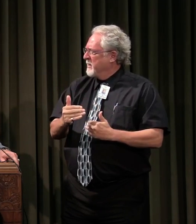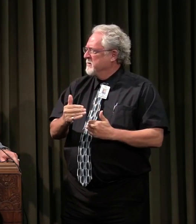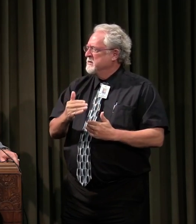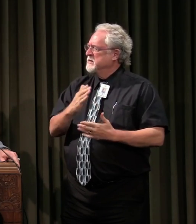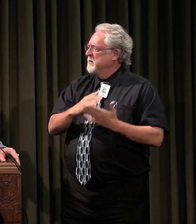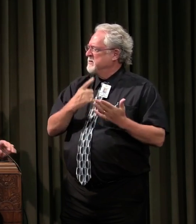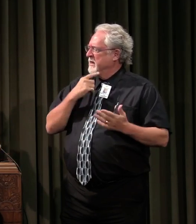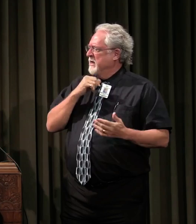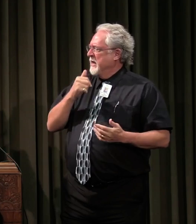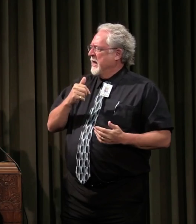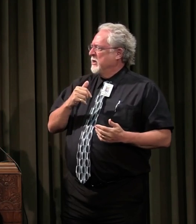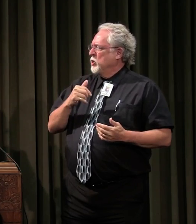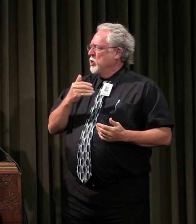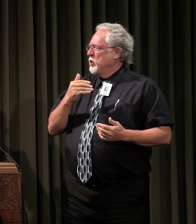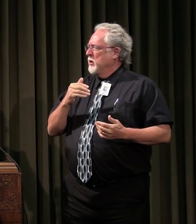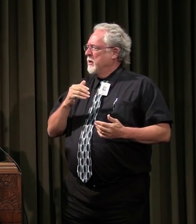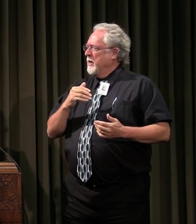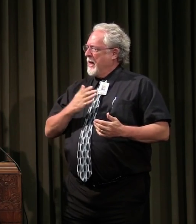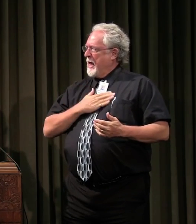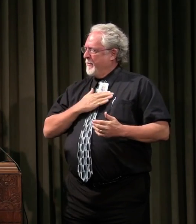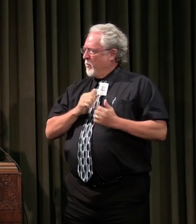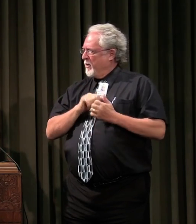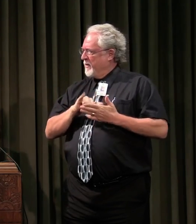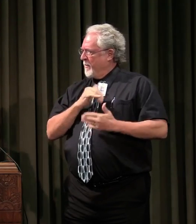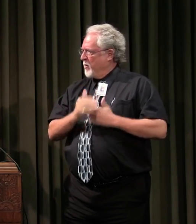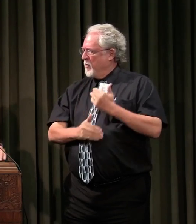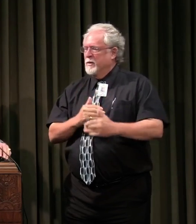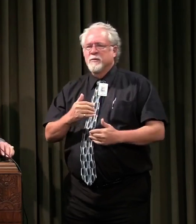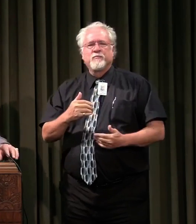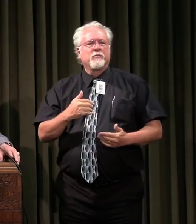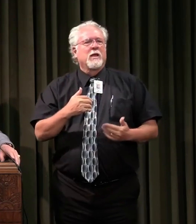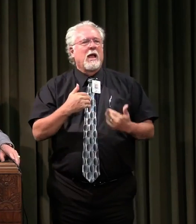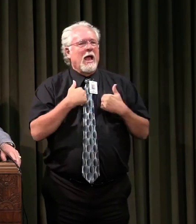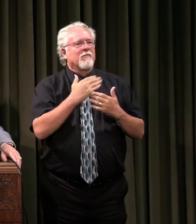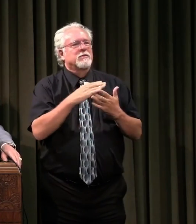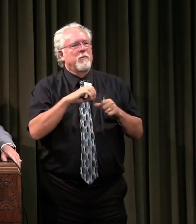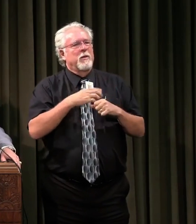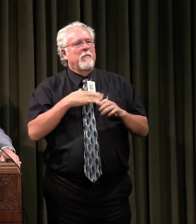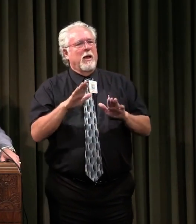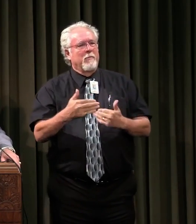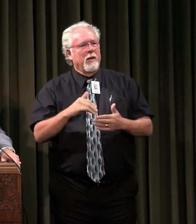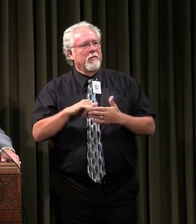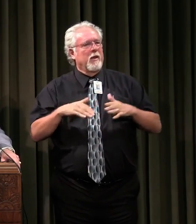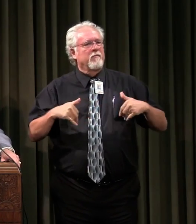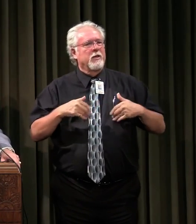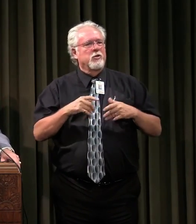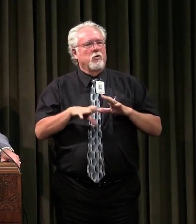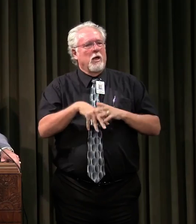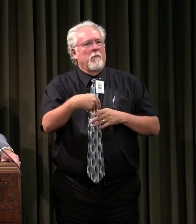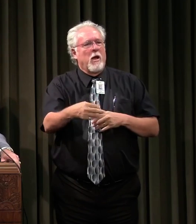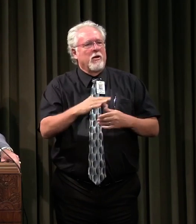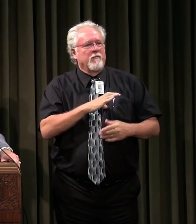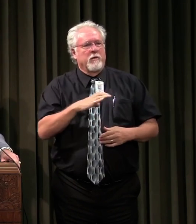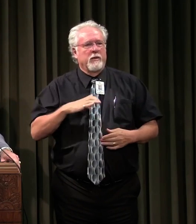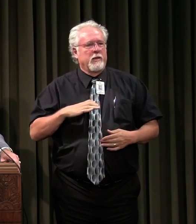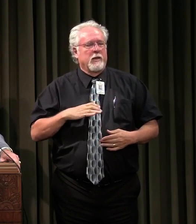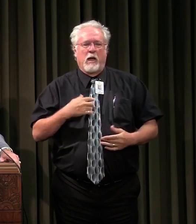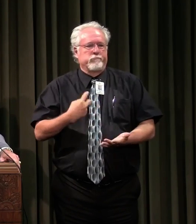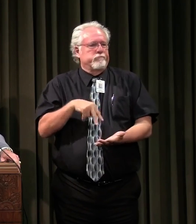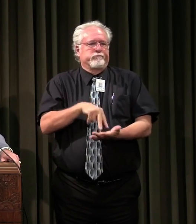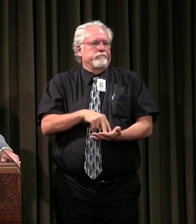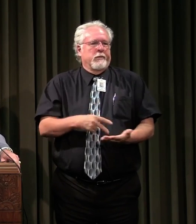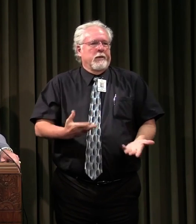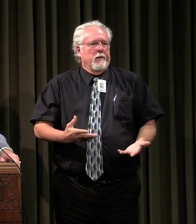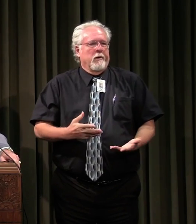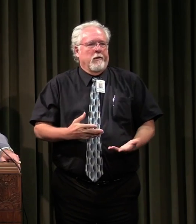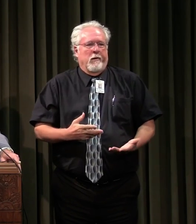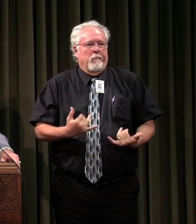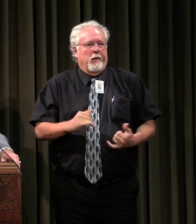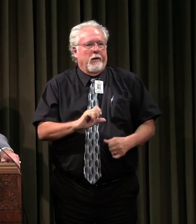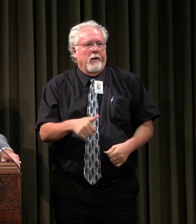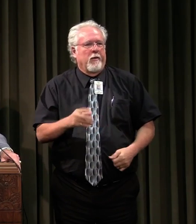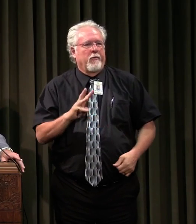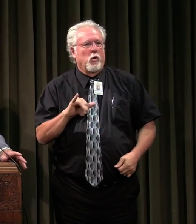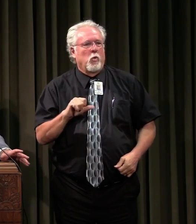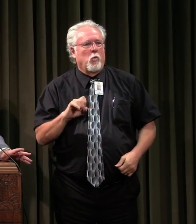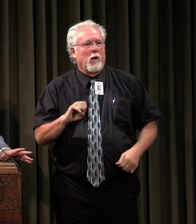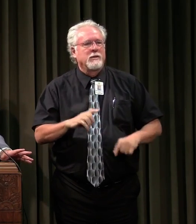Well, its not doing as well as I'd like because I have things in my package that have yet to move out of committee. I'm not going to stand up here and pretend otherwise. But the fact of the